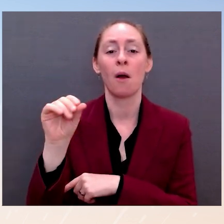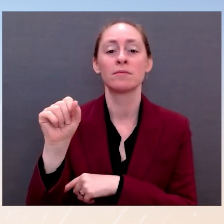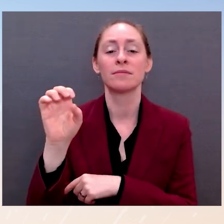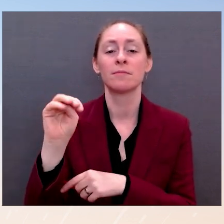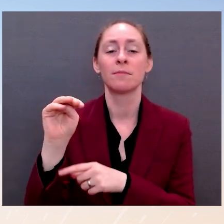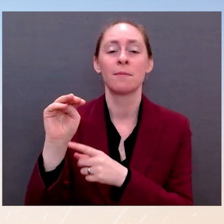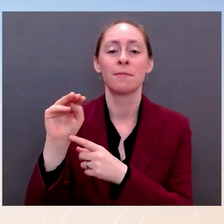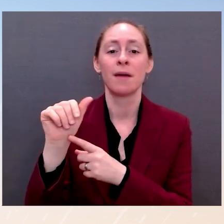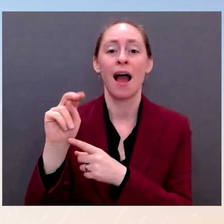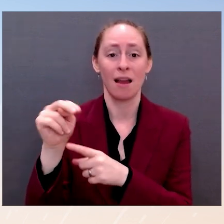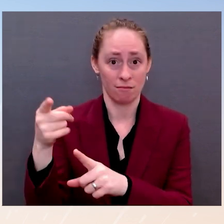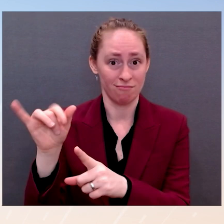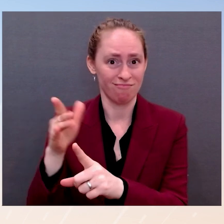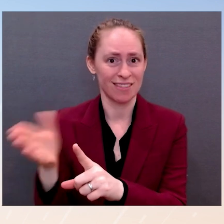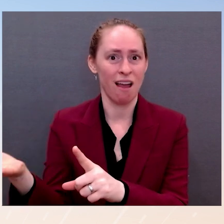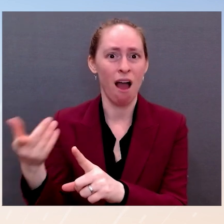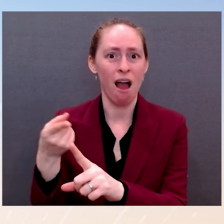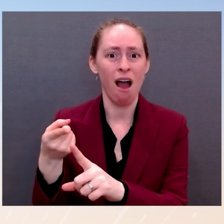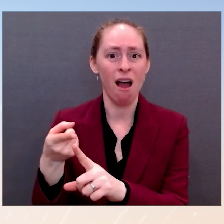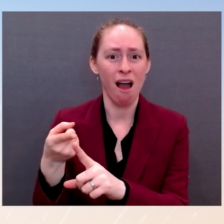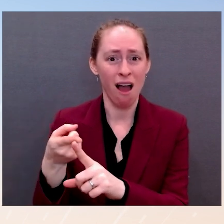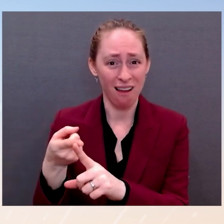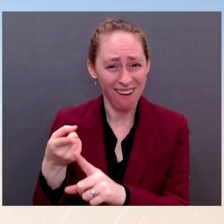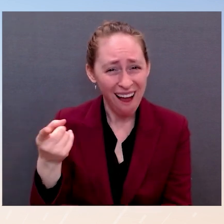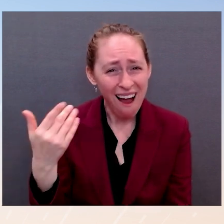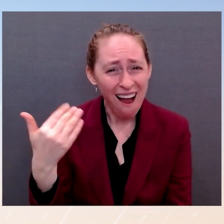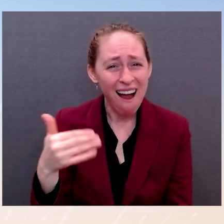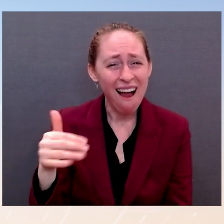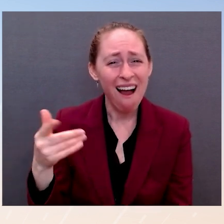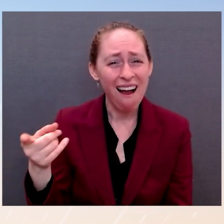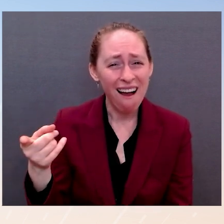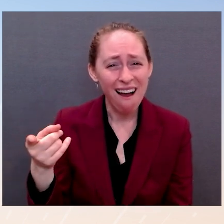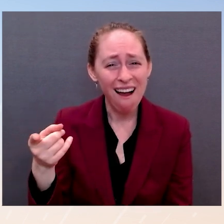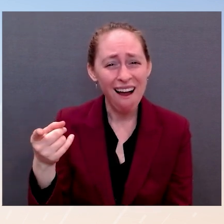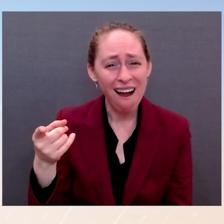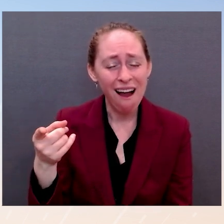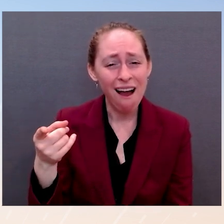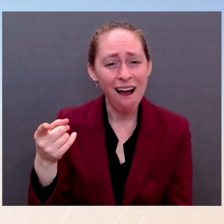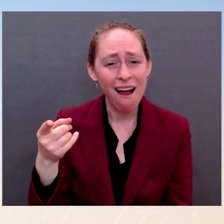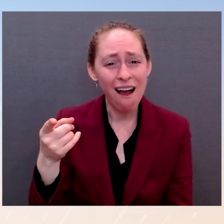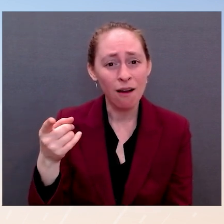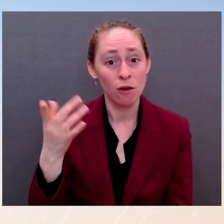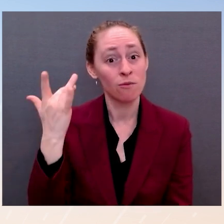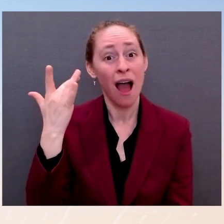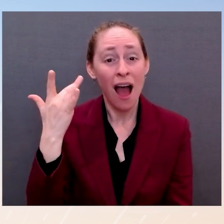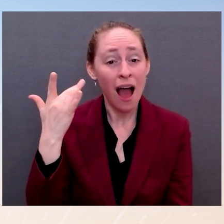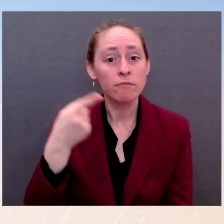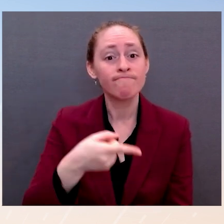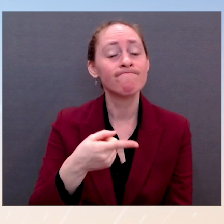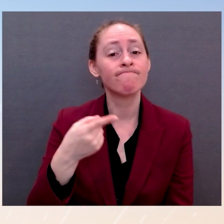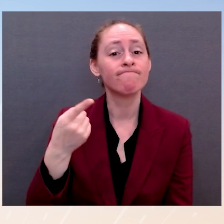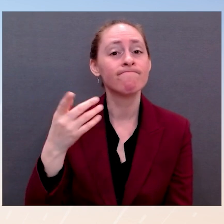which is family history and genetics. We've learned so much about cancer in the last 10 years